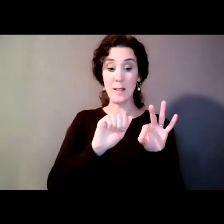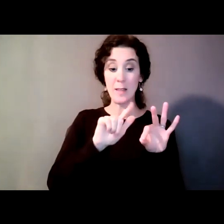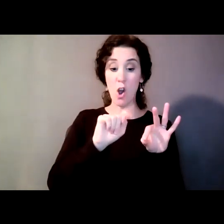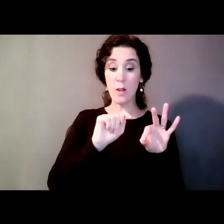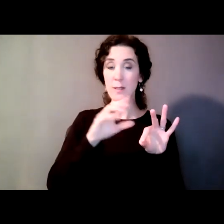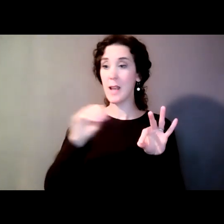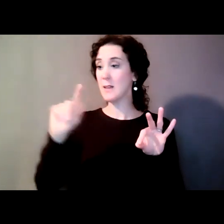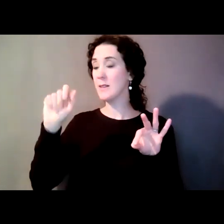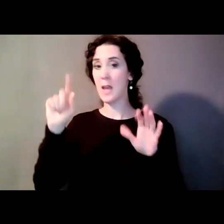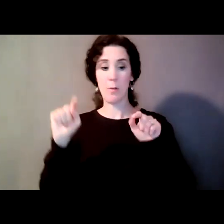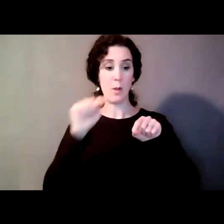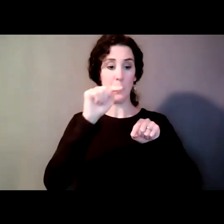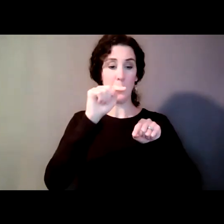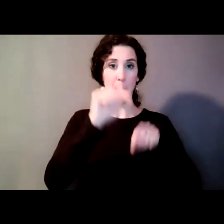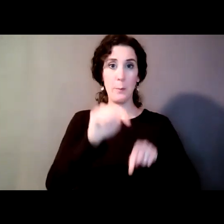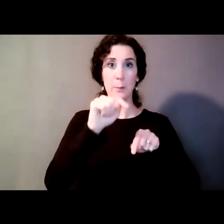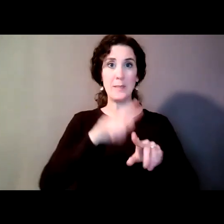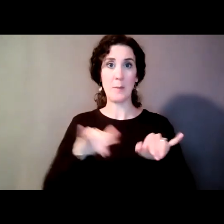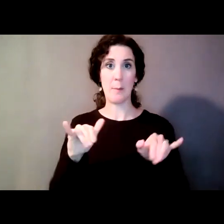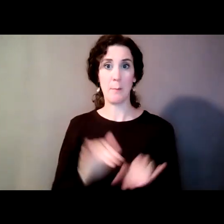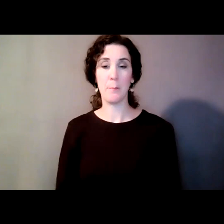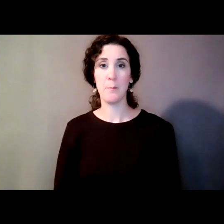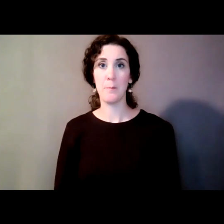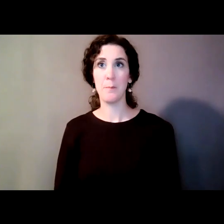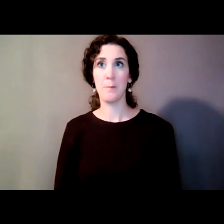on your keyboard and hit them at the same time. Okay.